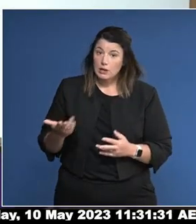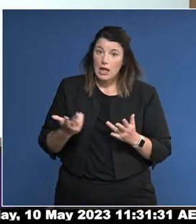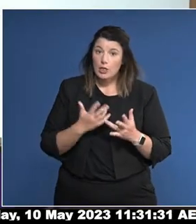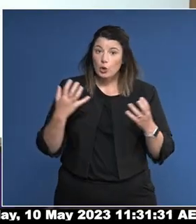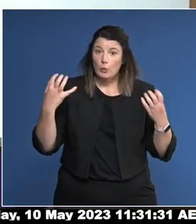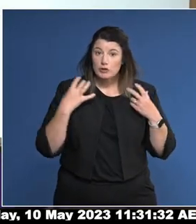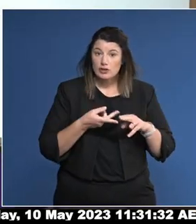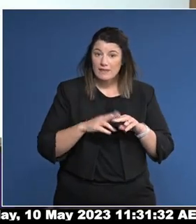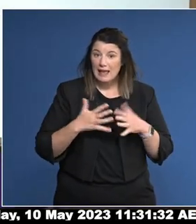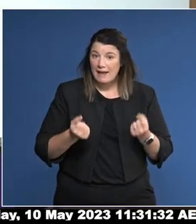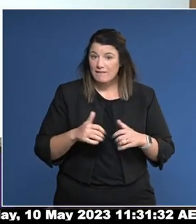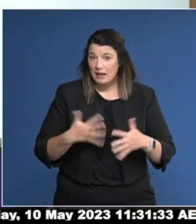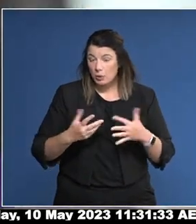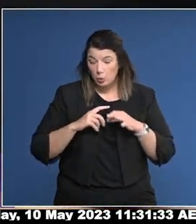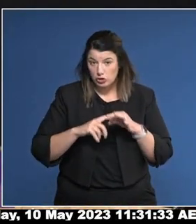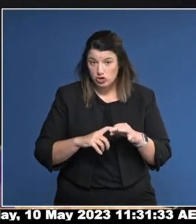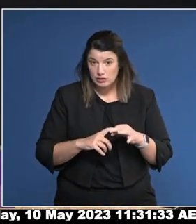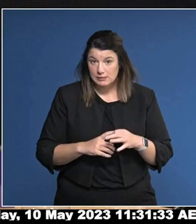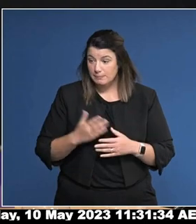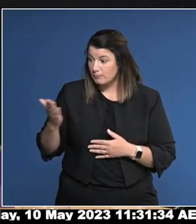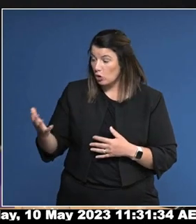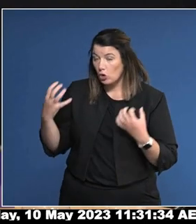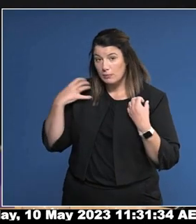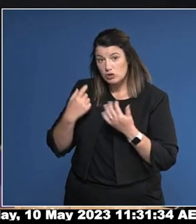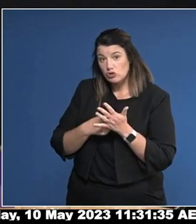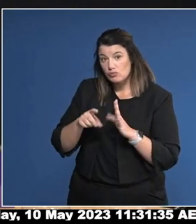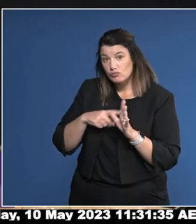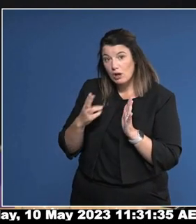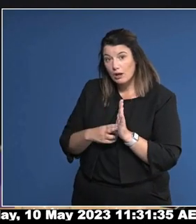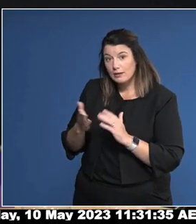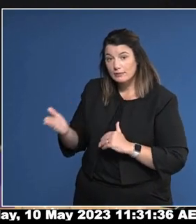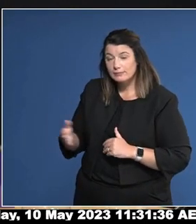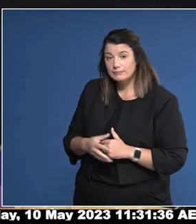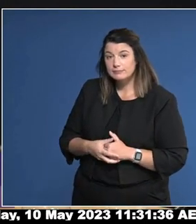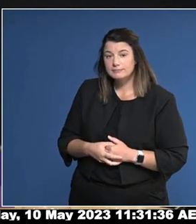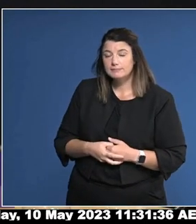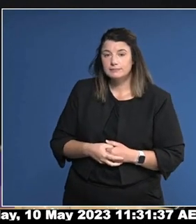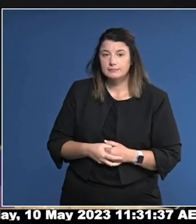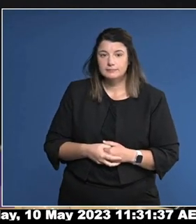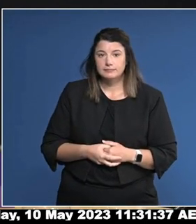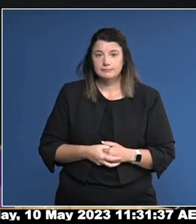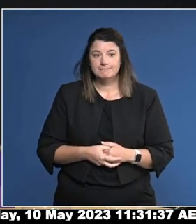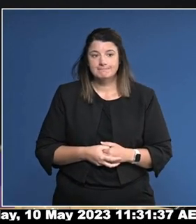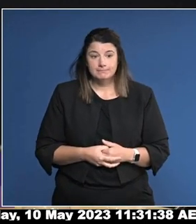Commissioner Ryan. COMMISSIONER RYAN: Thank you, Mr Chair. Look, for a moment I'd just like to focus on what schools do, which is teaching and